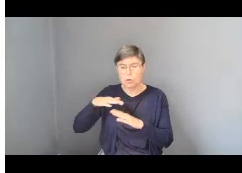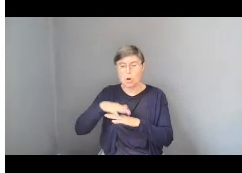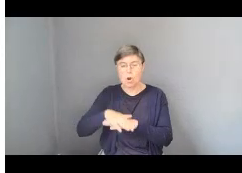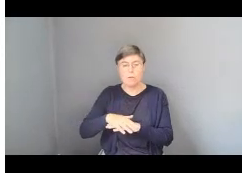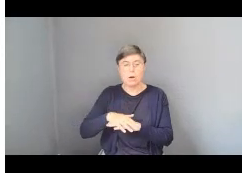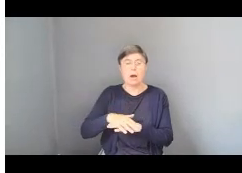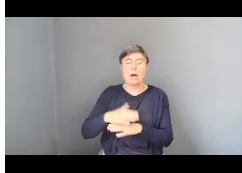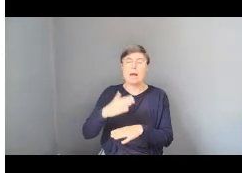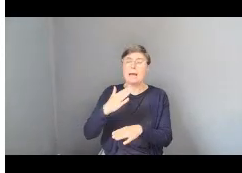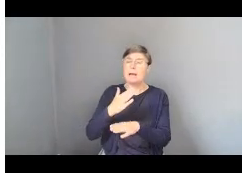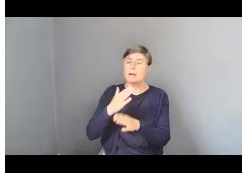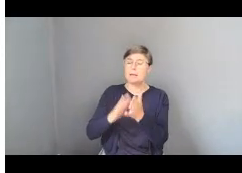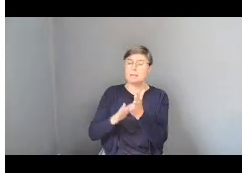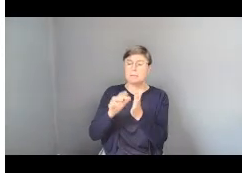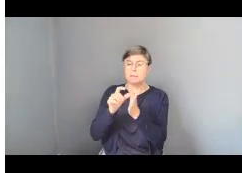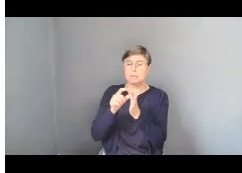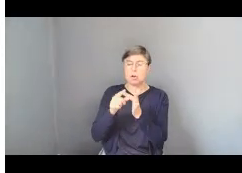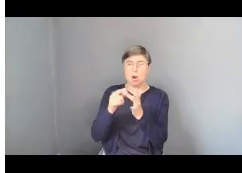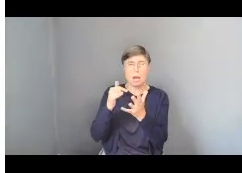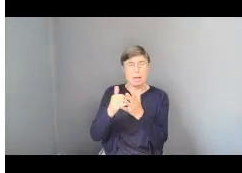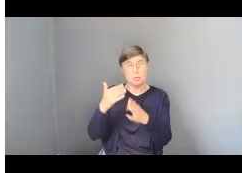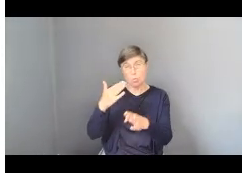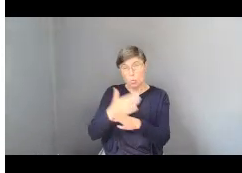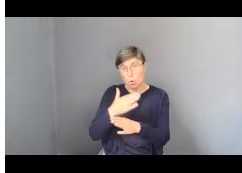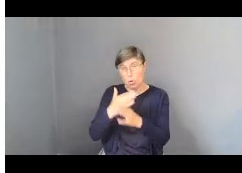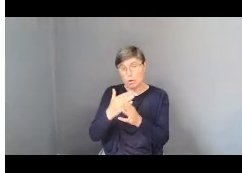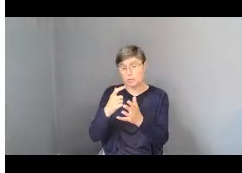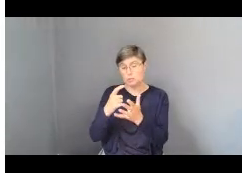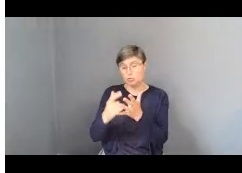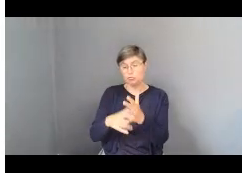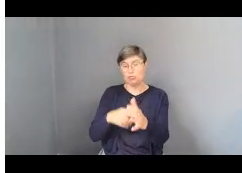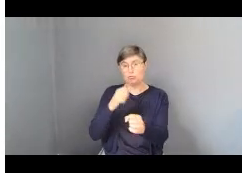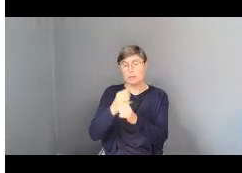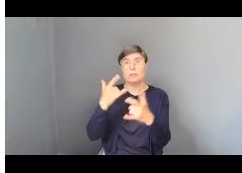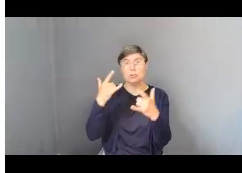and request access to the national database on